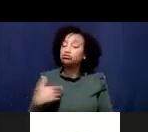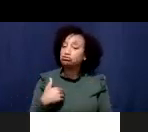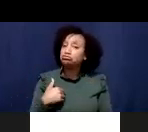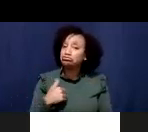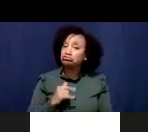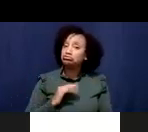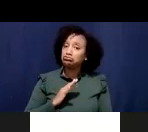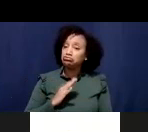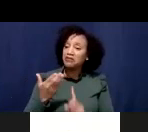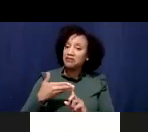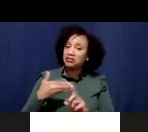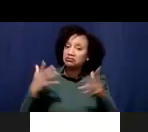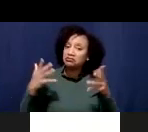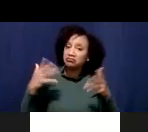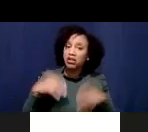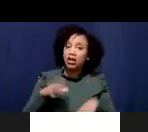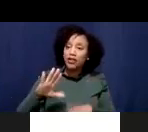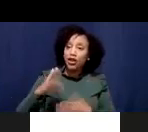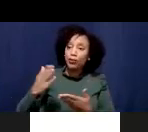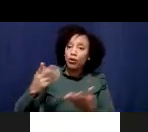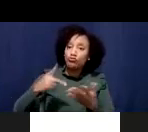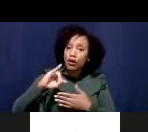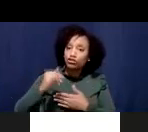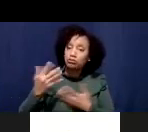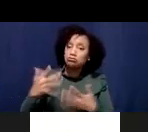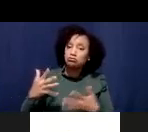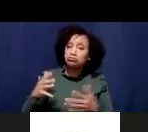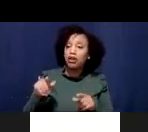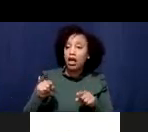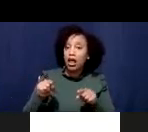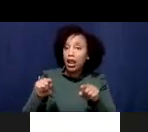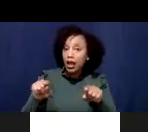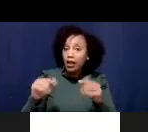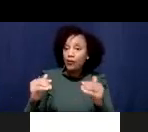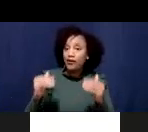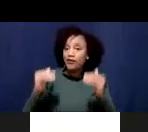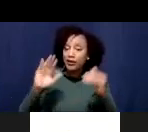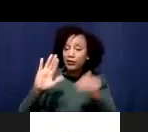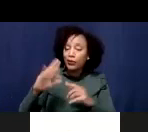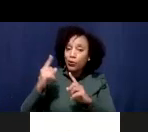for why the proposed project aligns with or advances their goals or intentions.